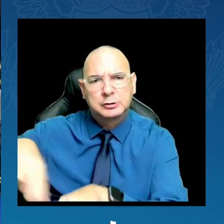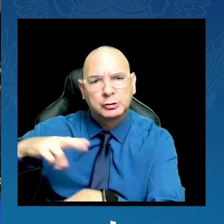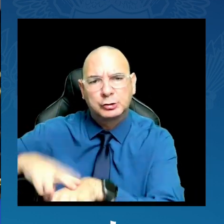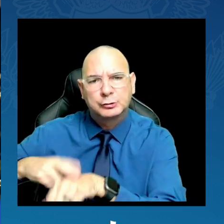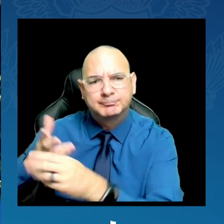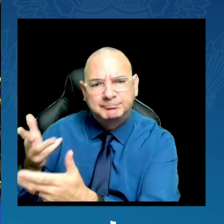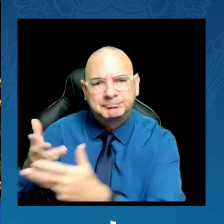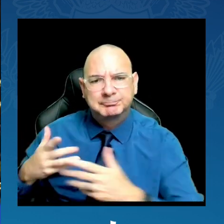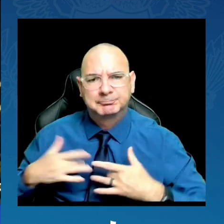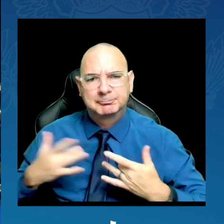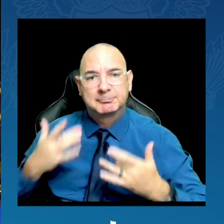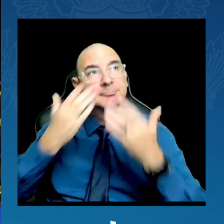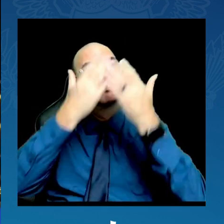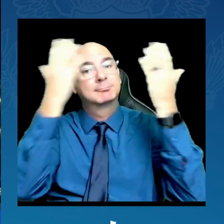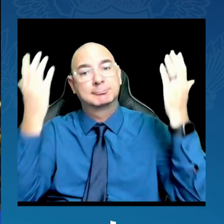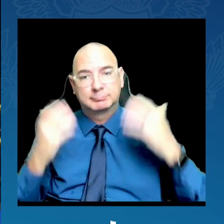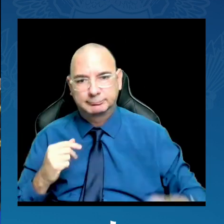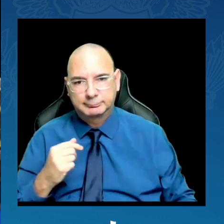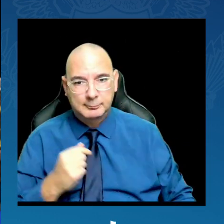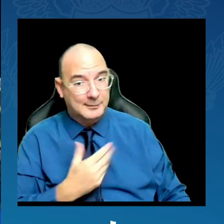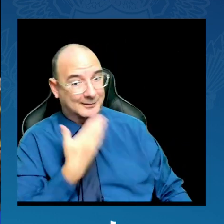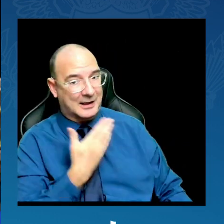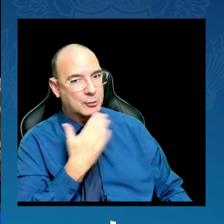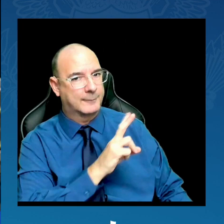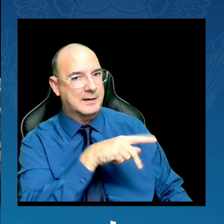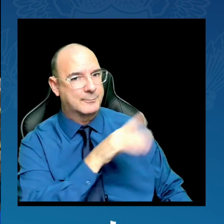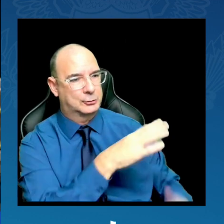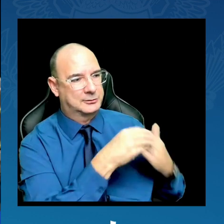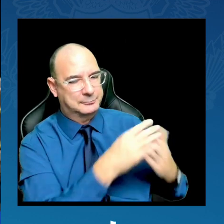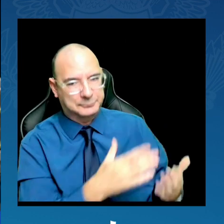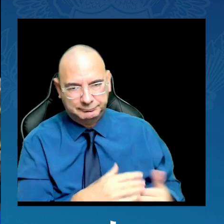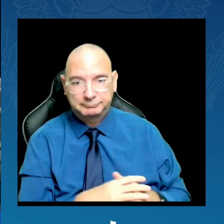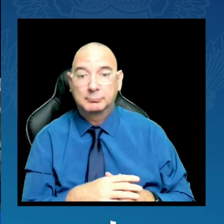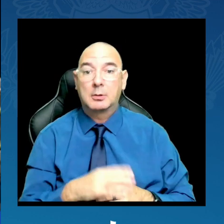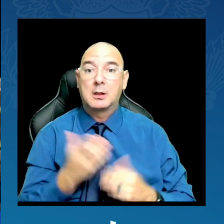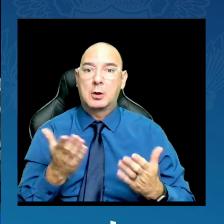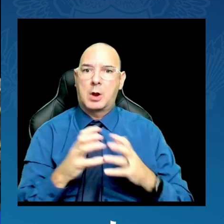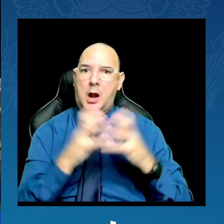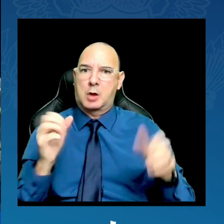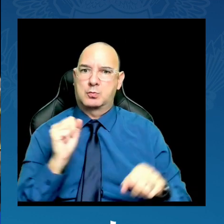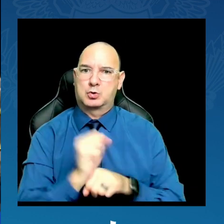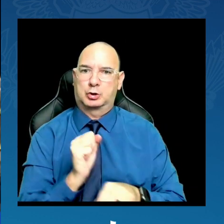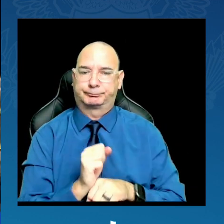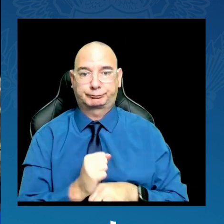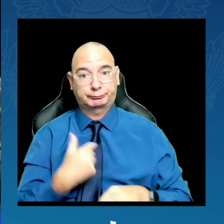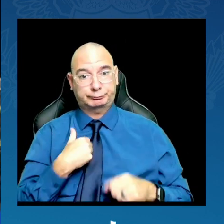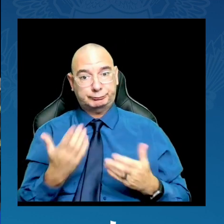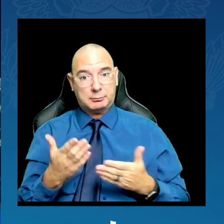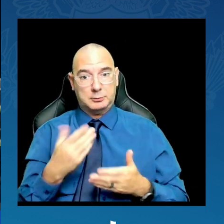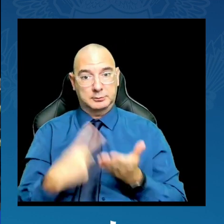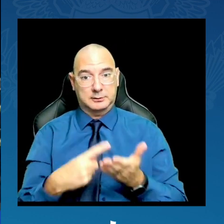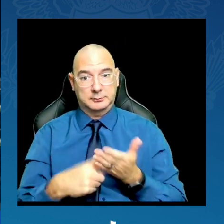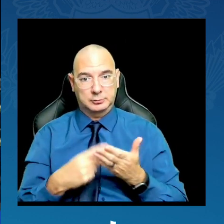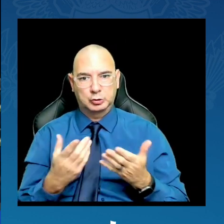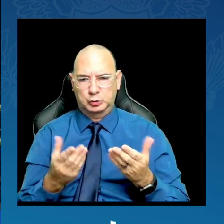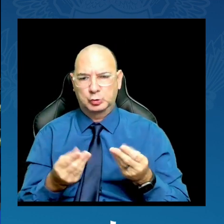for your leadership on this really critical work. I'm here to talk about resources. Earlier this year, the president put forward a budget